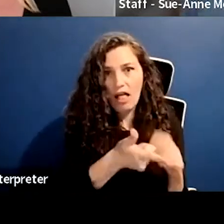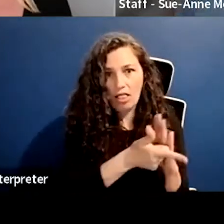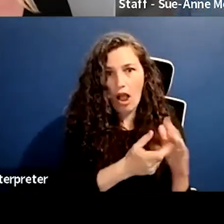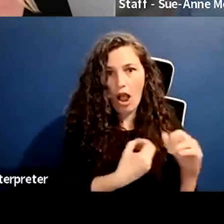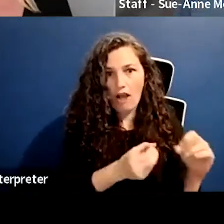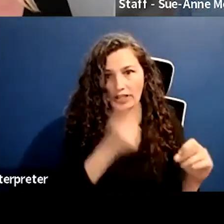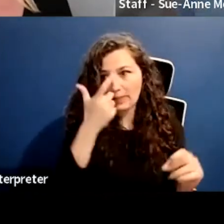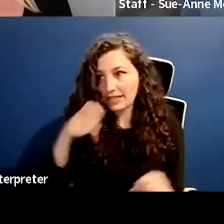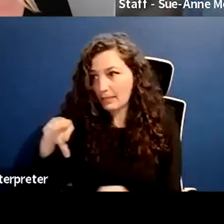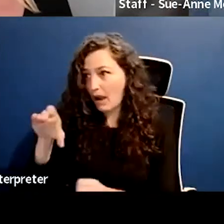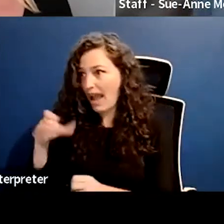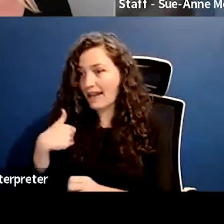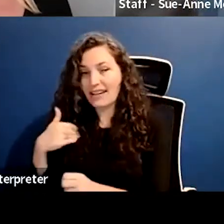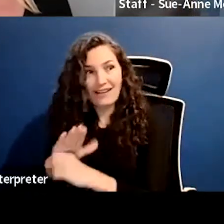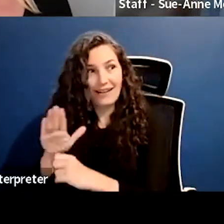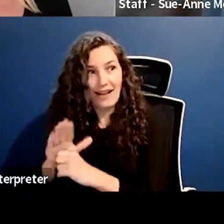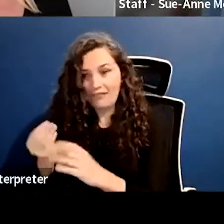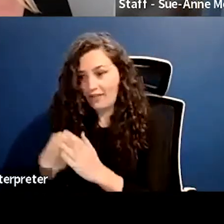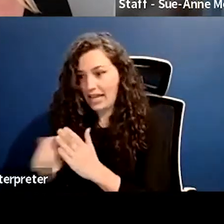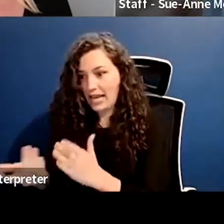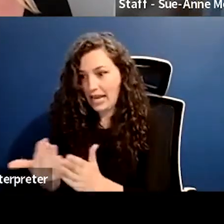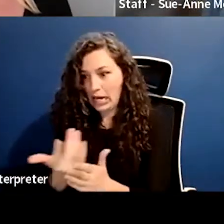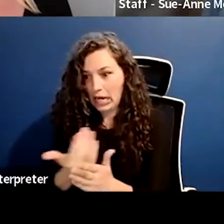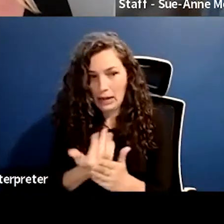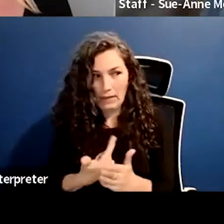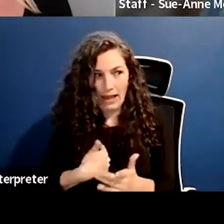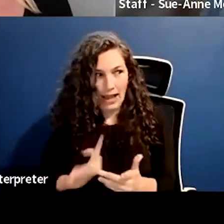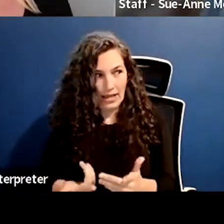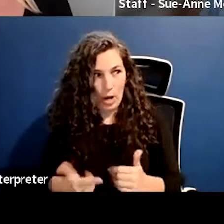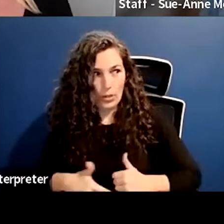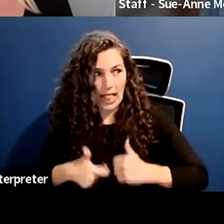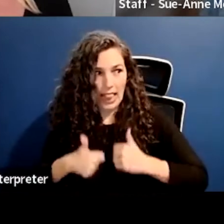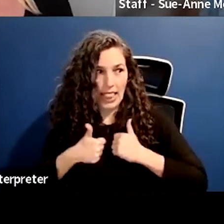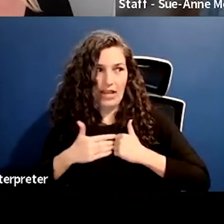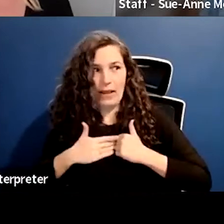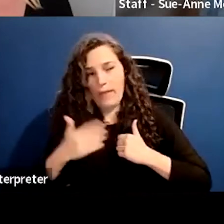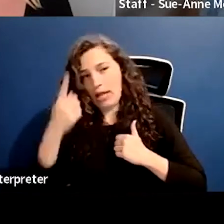that I was able to live my dream and then I started paying personal insurance